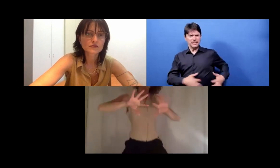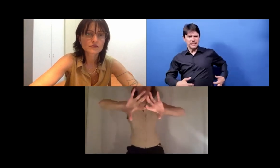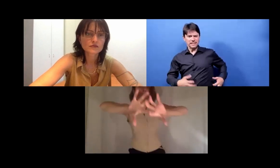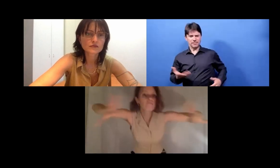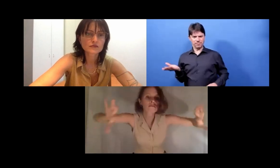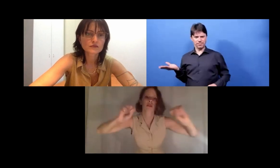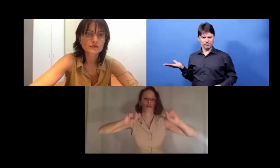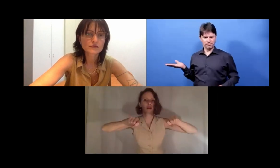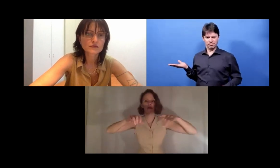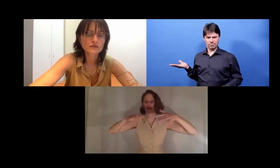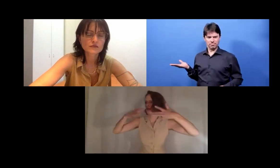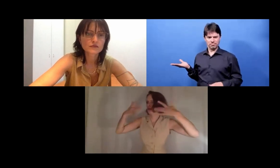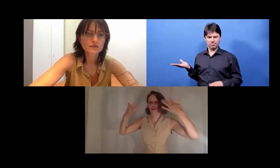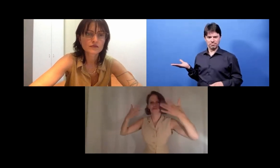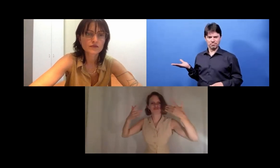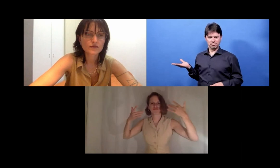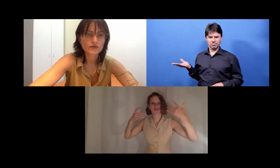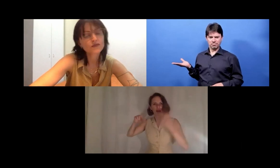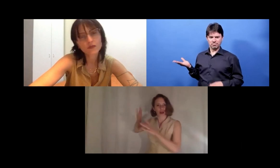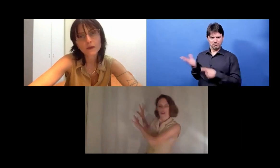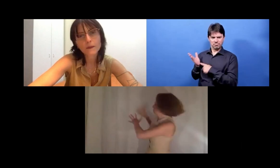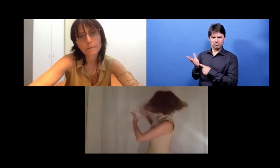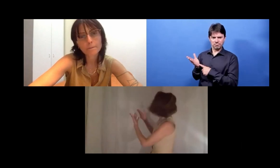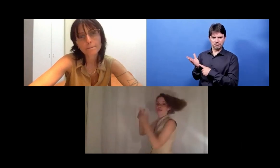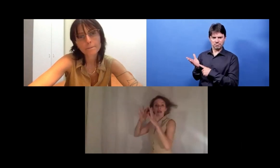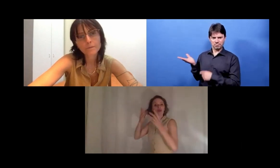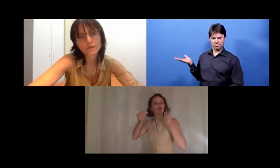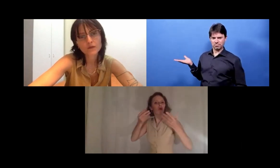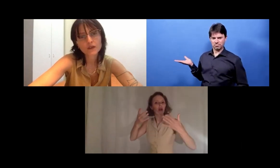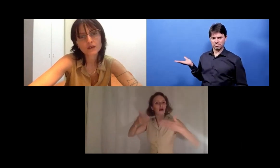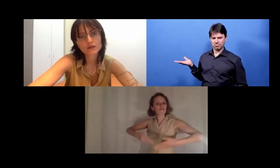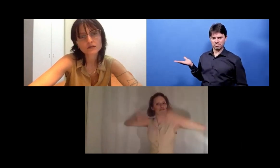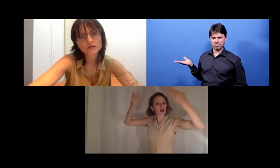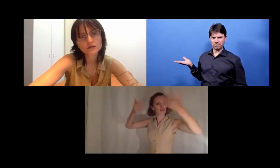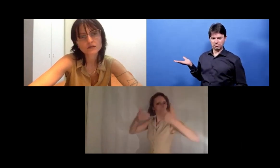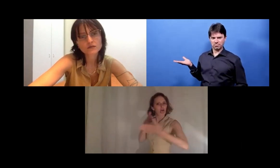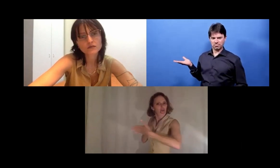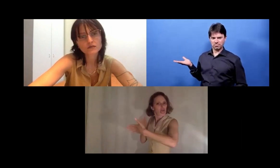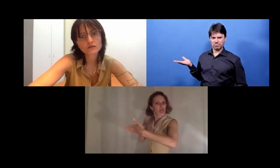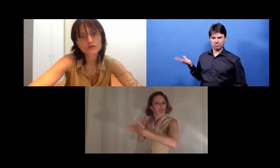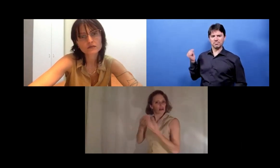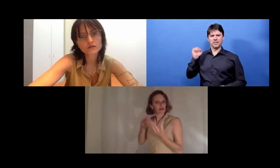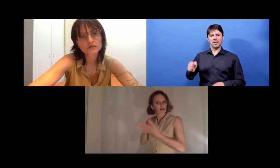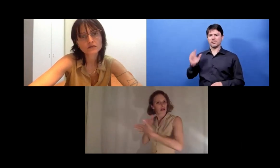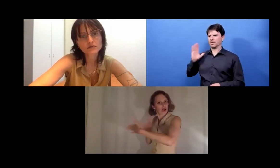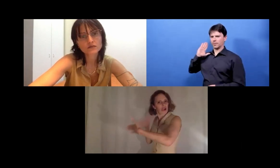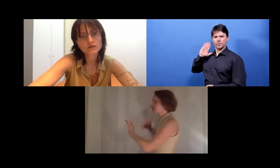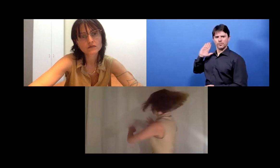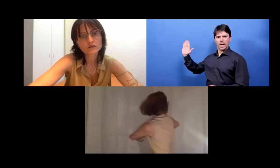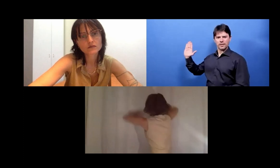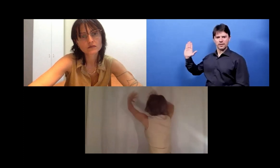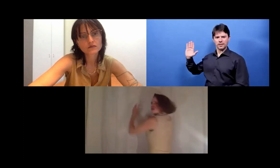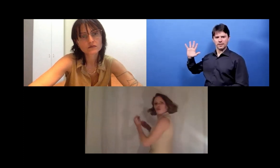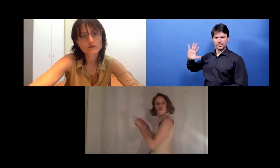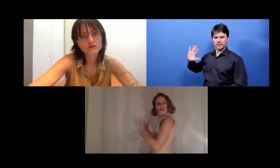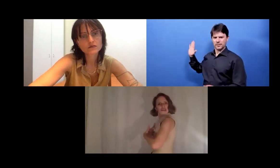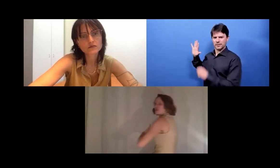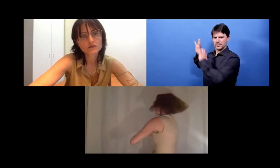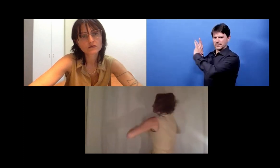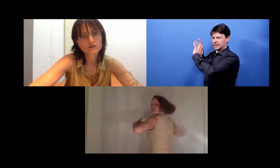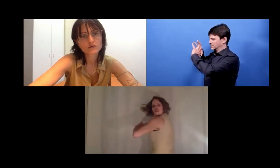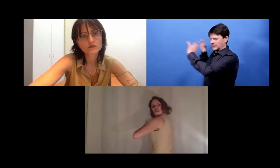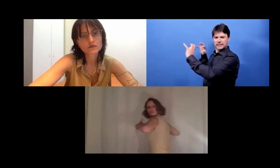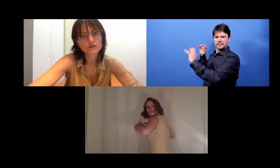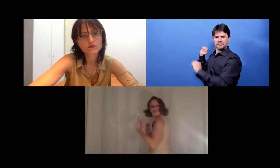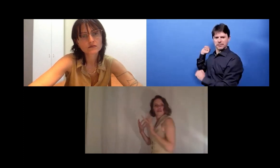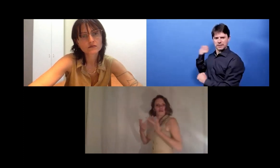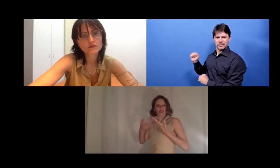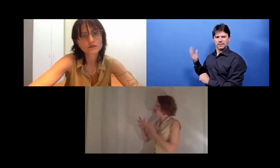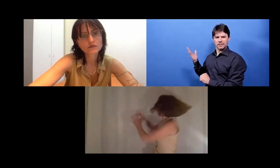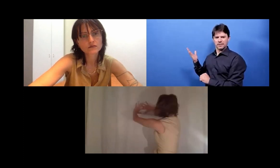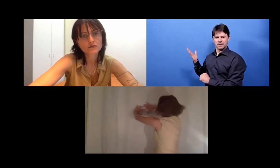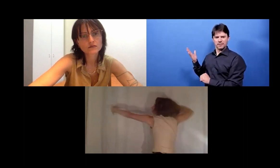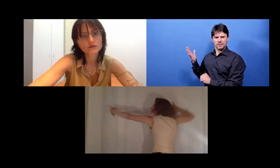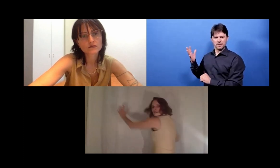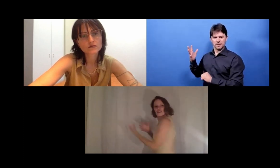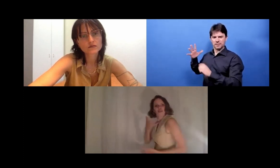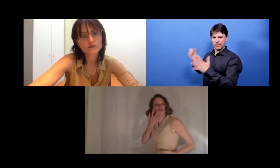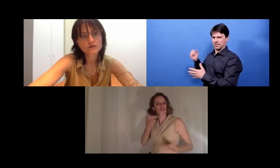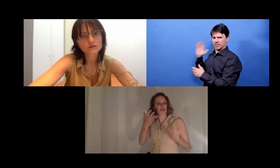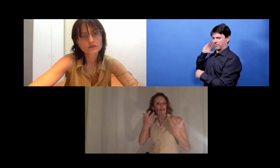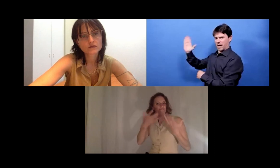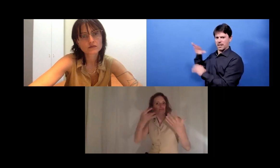You can move imaginary objects. For example, you can act as if there was a wall behind you and tear this wall apart.